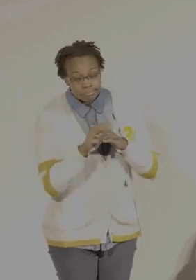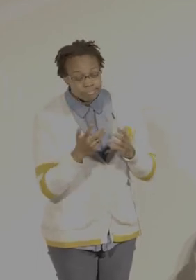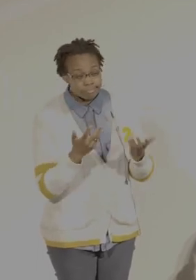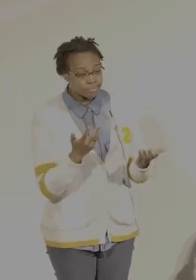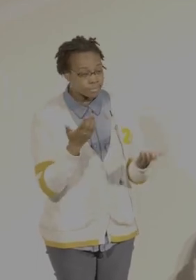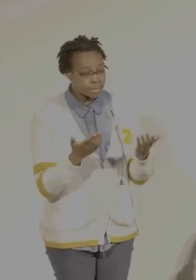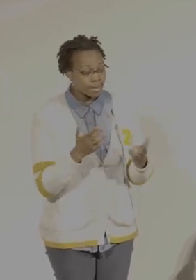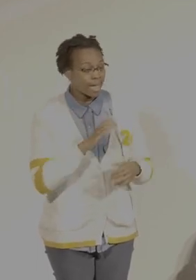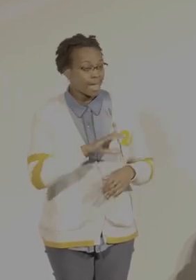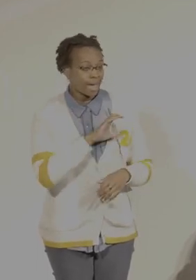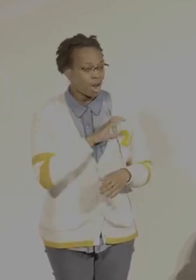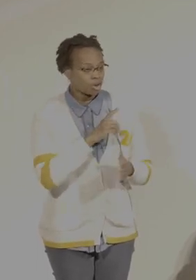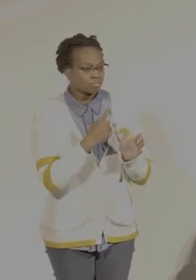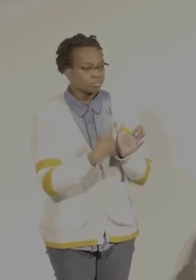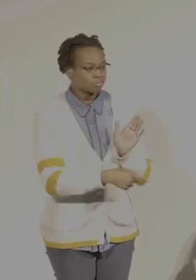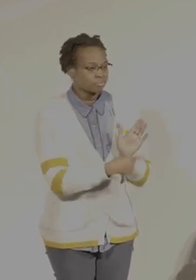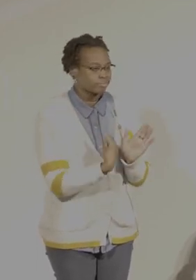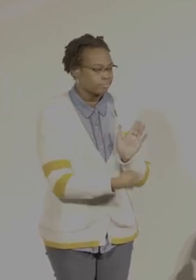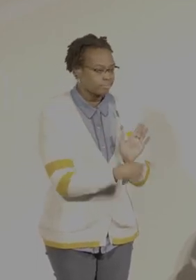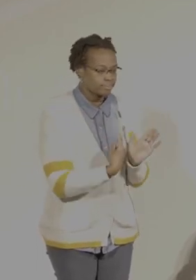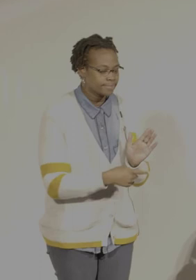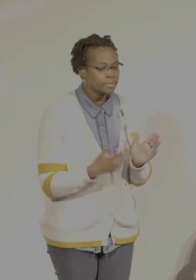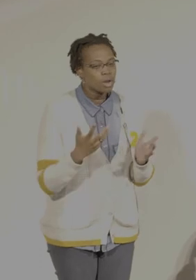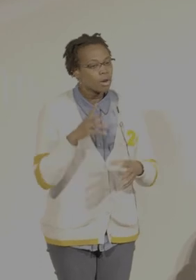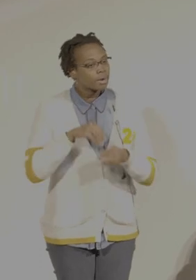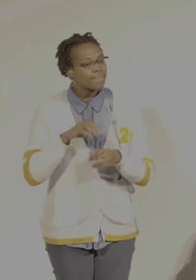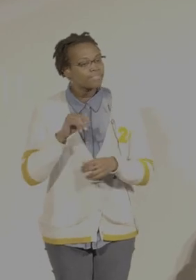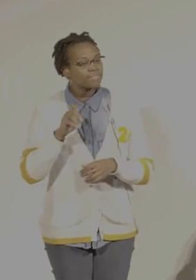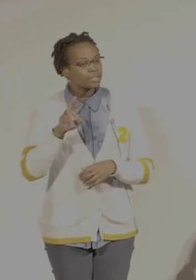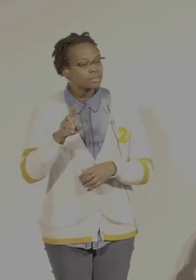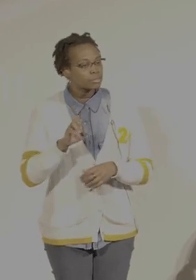is character assassinations. We have already been featured on Russian state